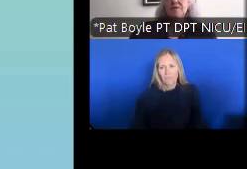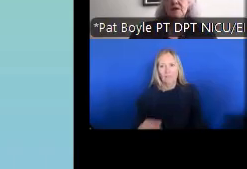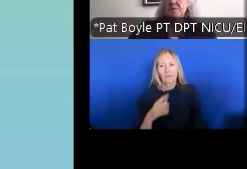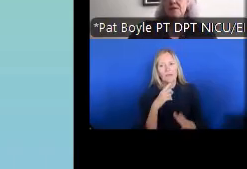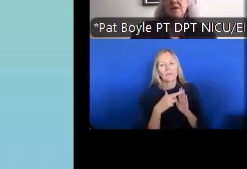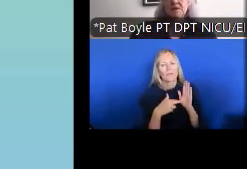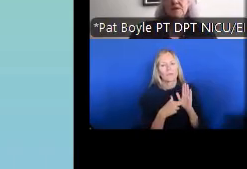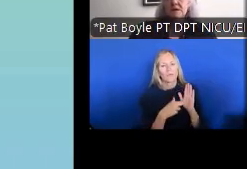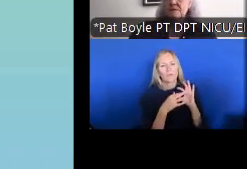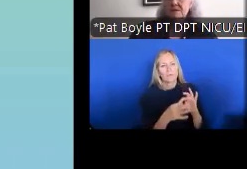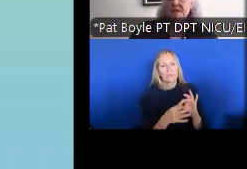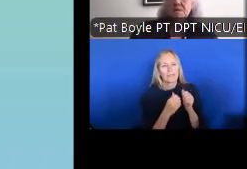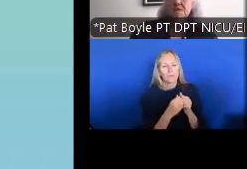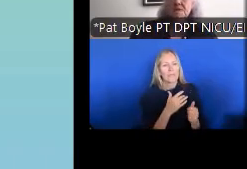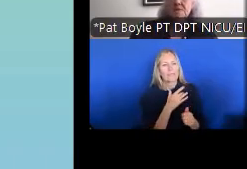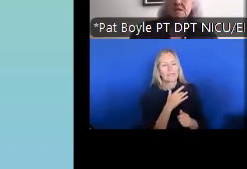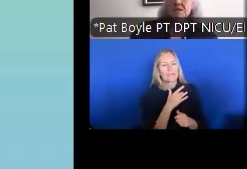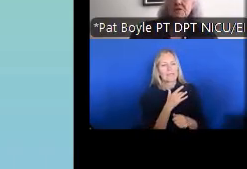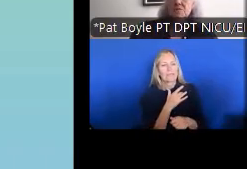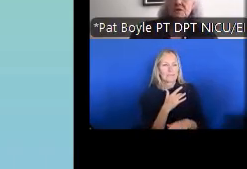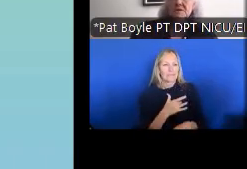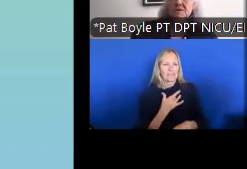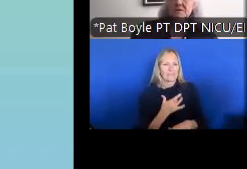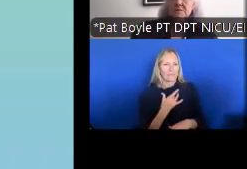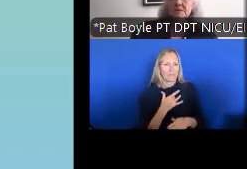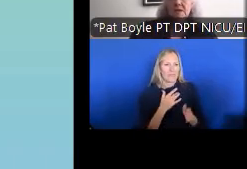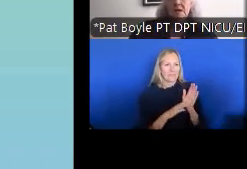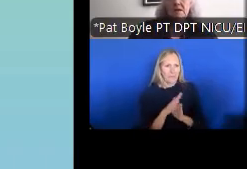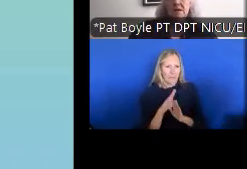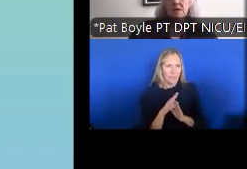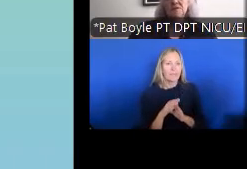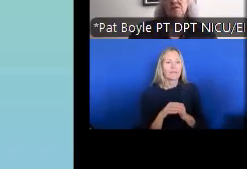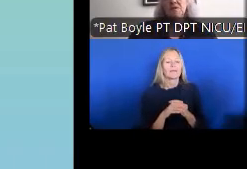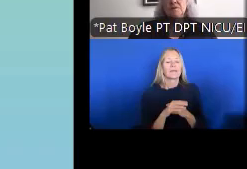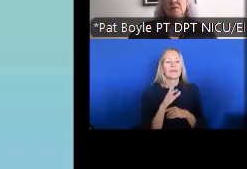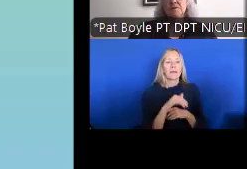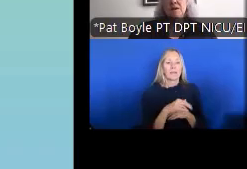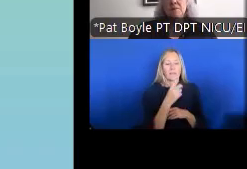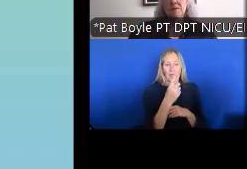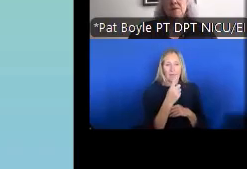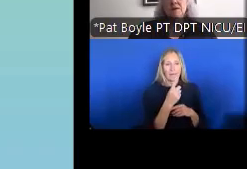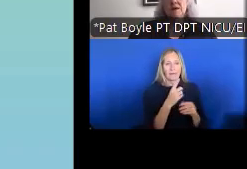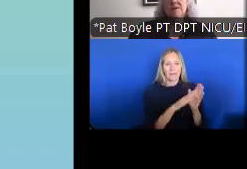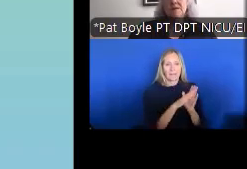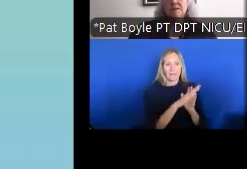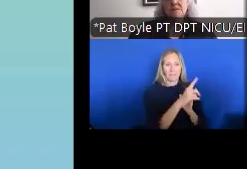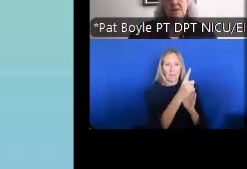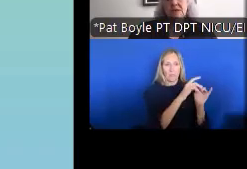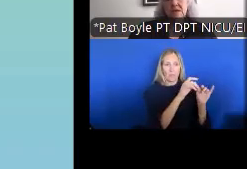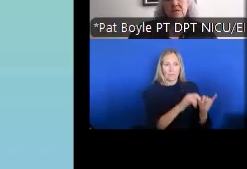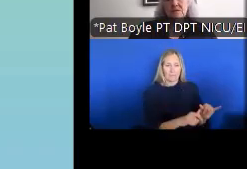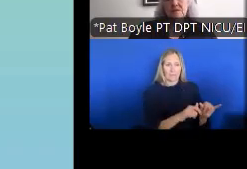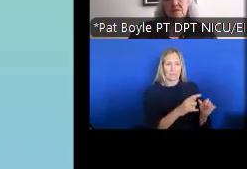development is out of sequence stimulation of one system can interfere with development in that system and in others. If